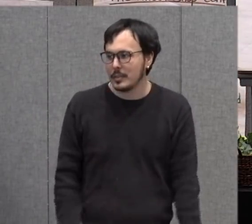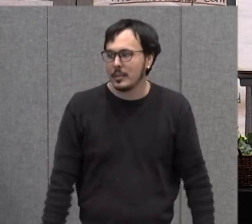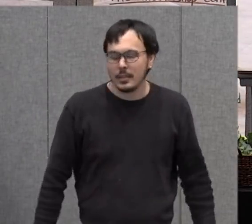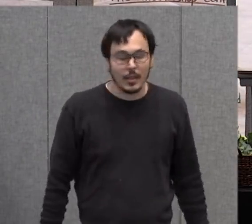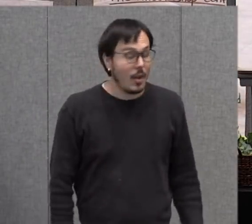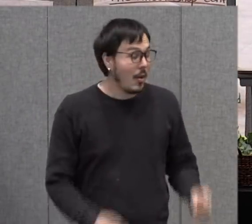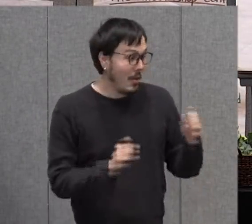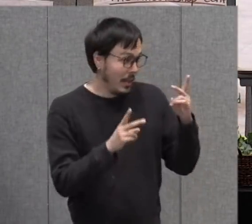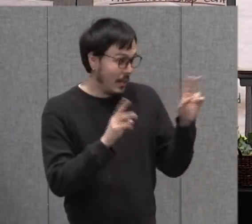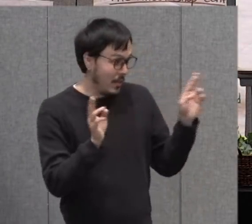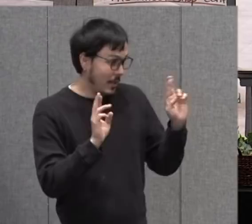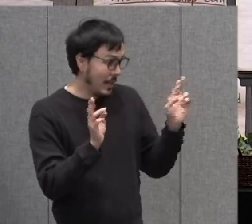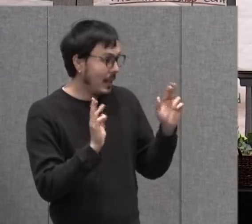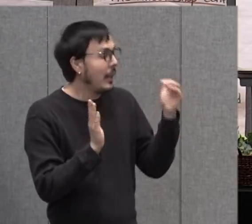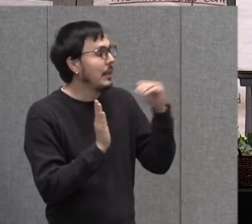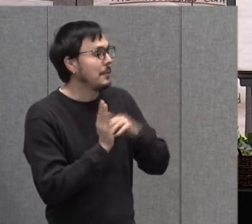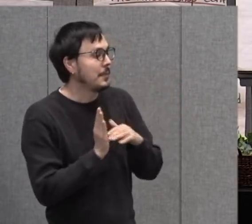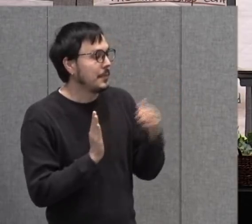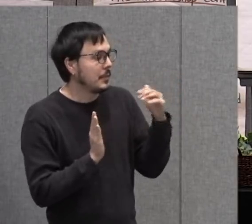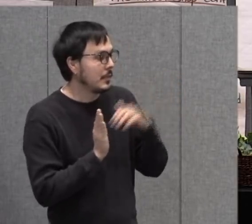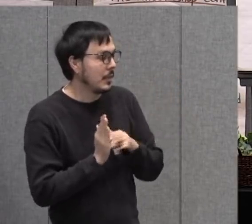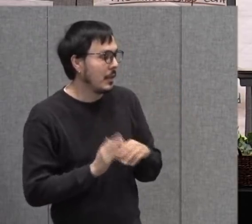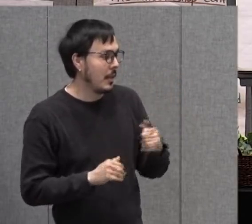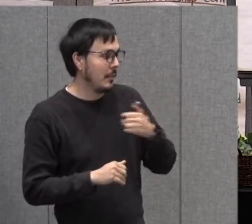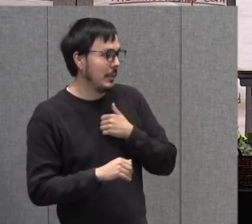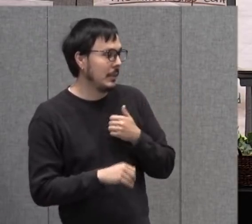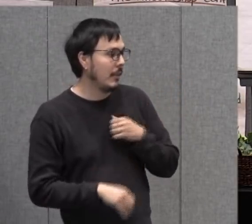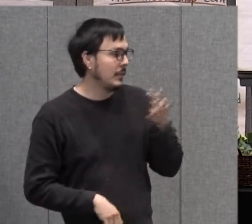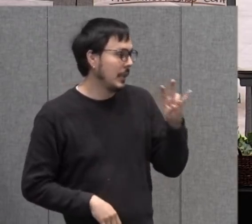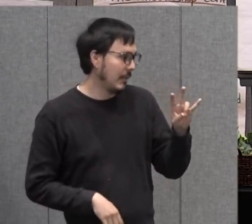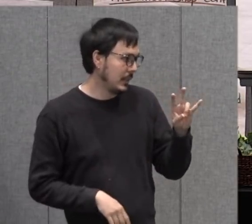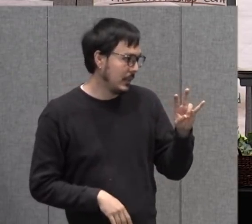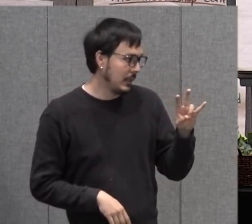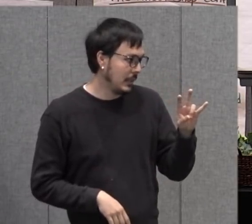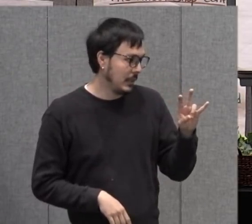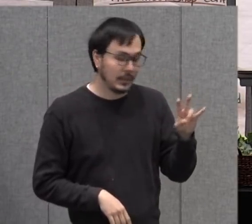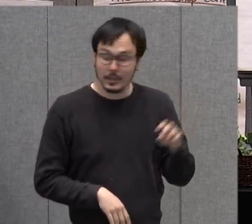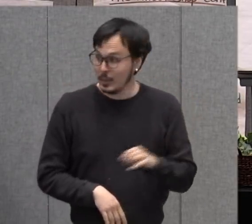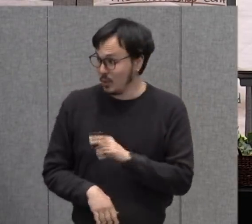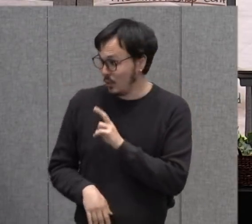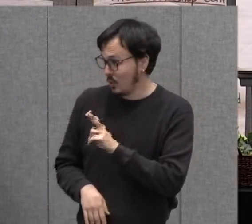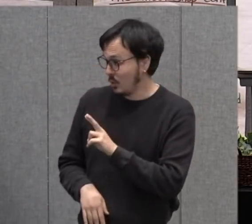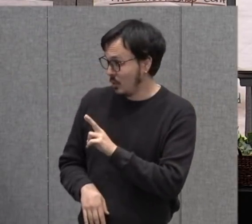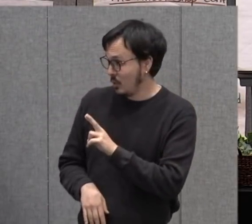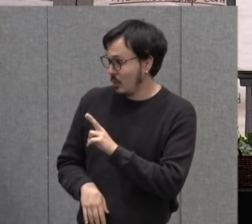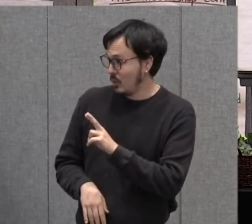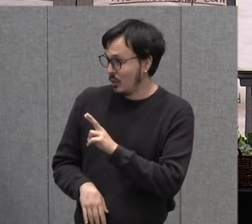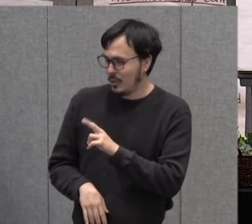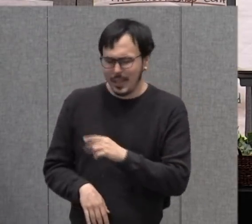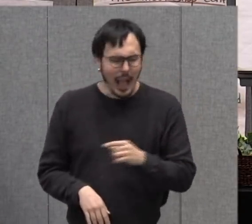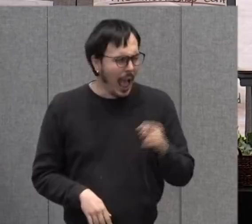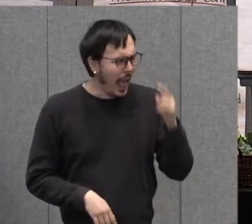All right, you ready to go? Here let's do the next one. Okay. I have a seven. I got a two. I think Ms. Sears' strategy might have been good